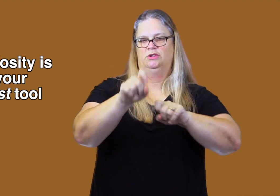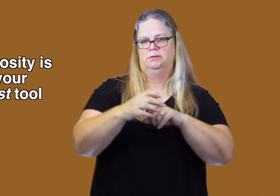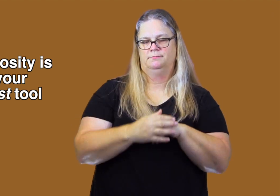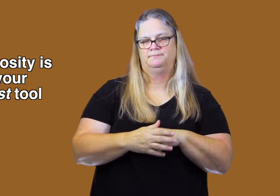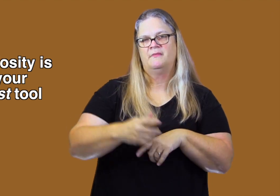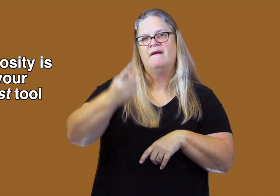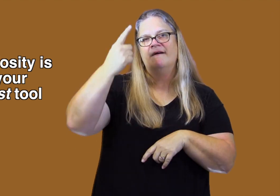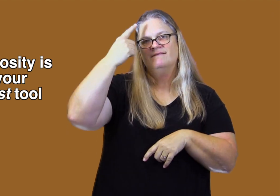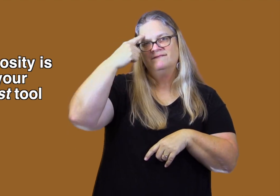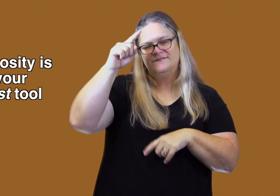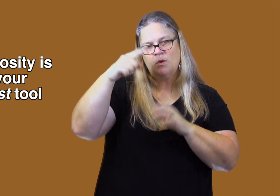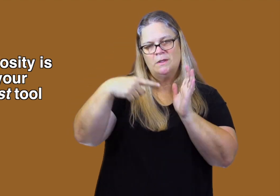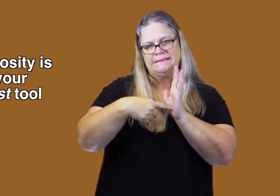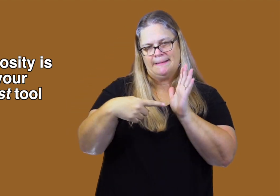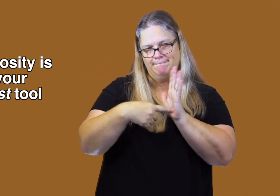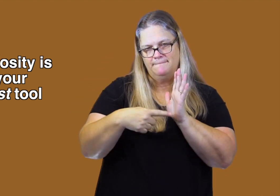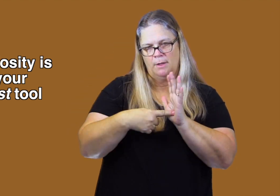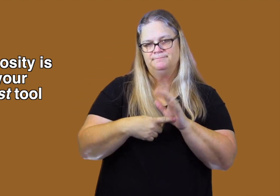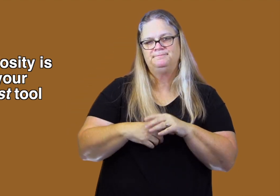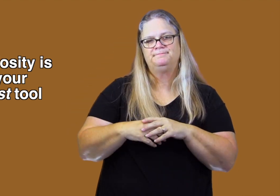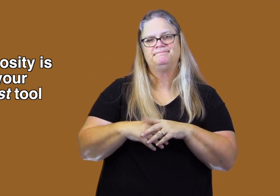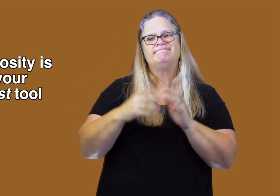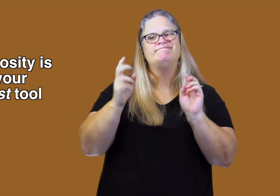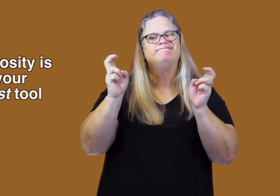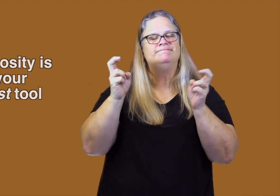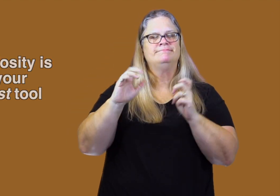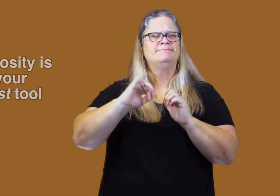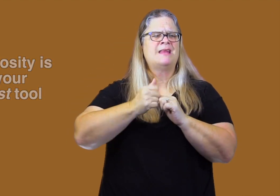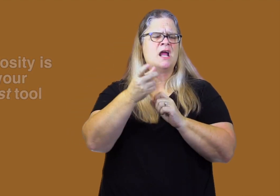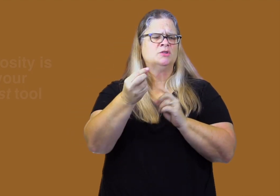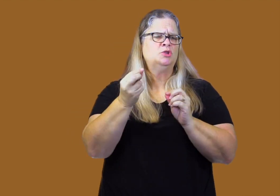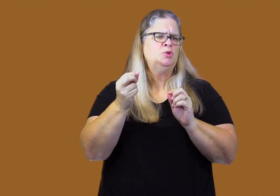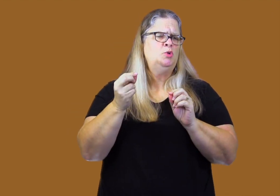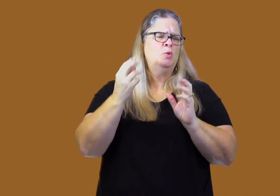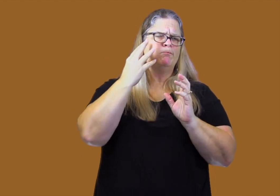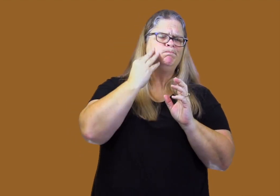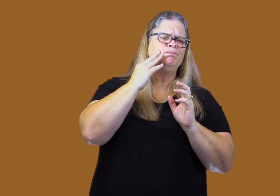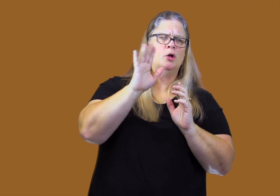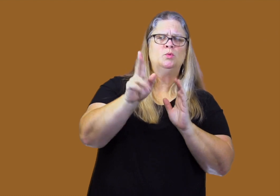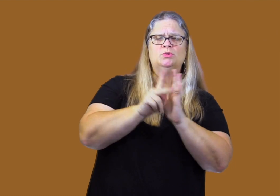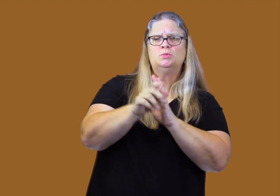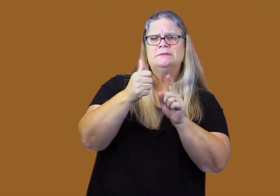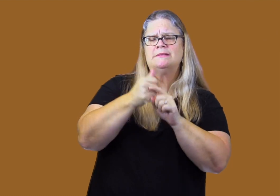For example, how do you experience your suicidal thoughts?